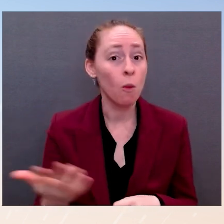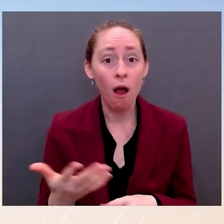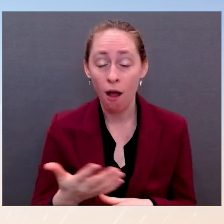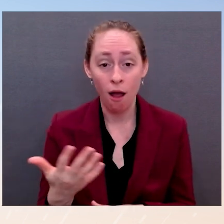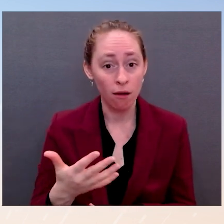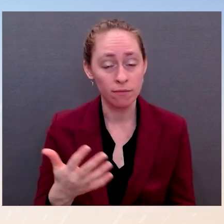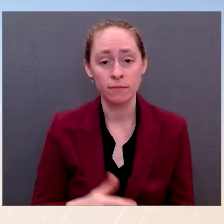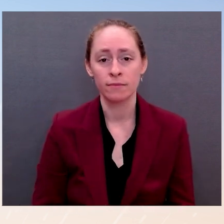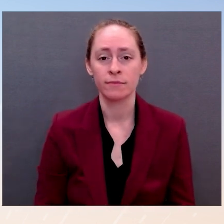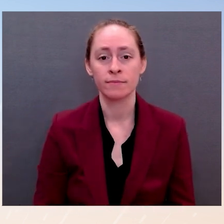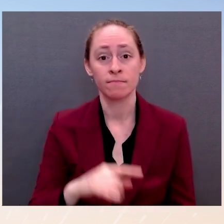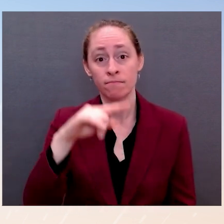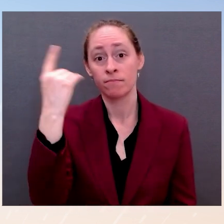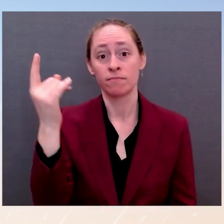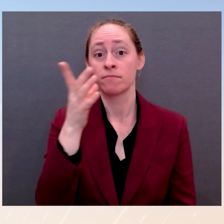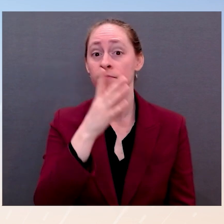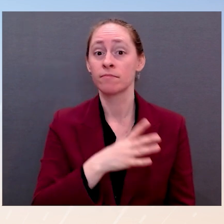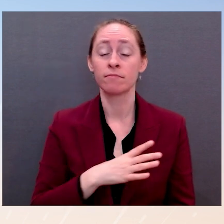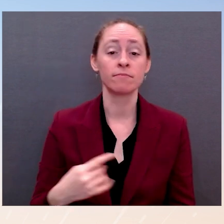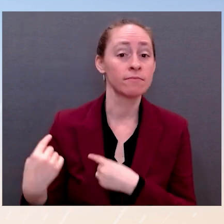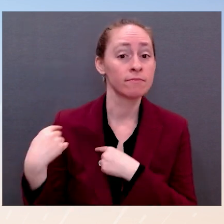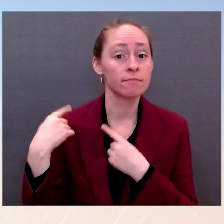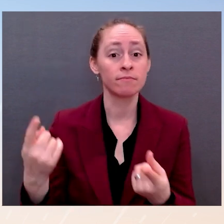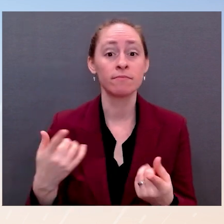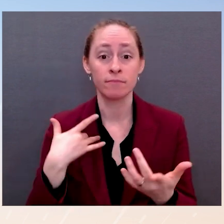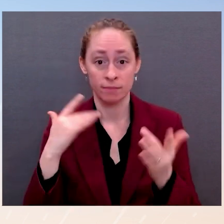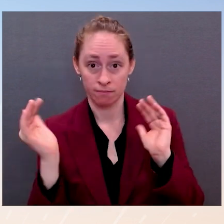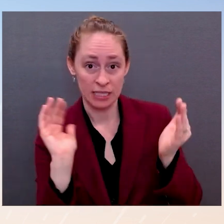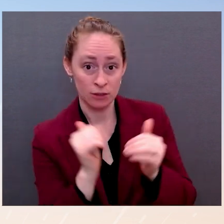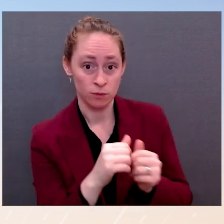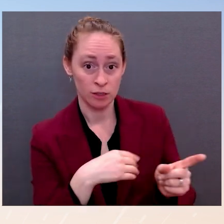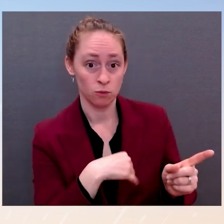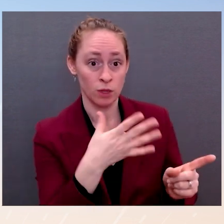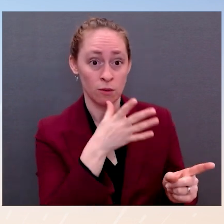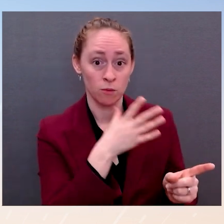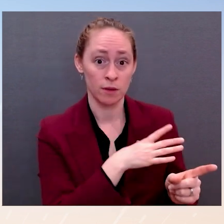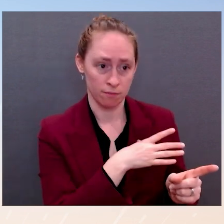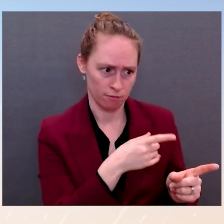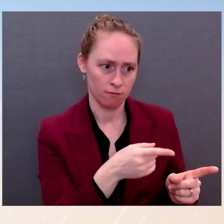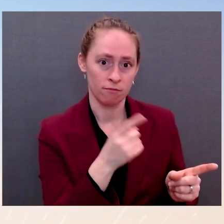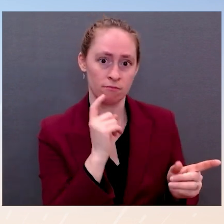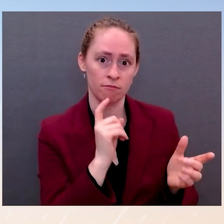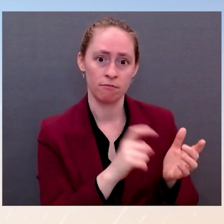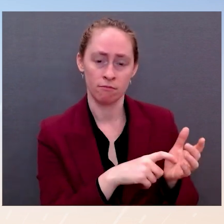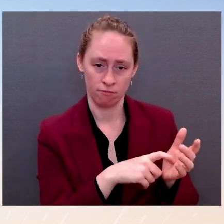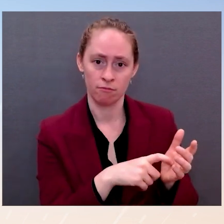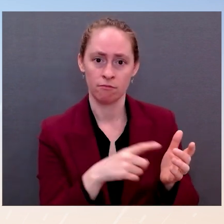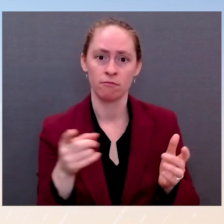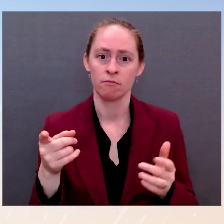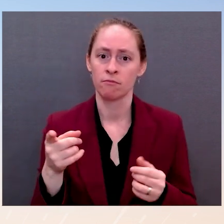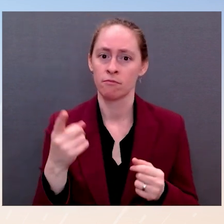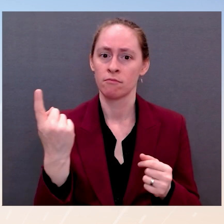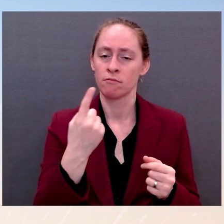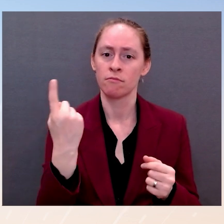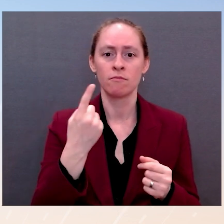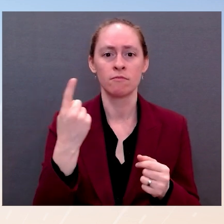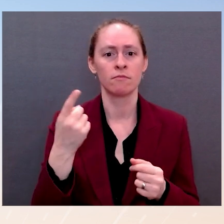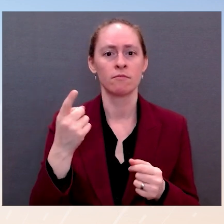black women have had a 25 percent lower five year survival than white women in the United States.